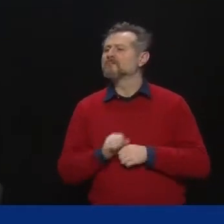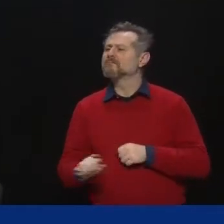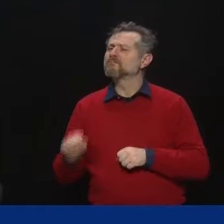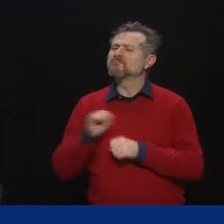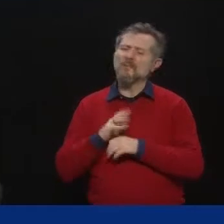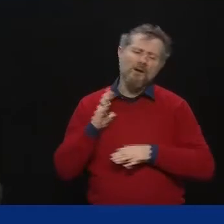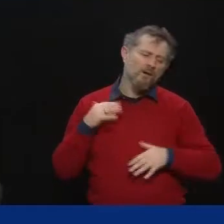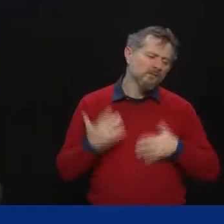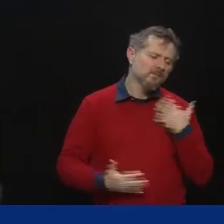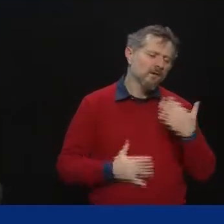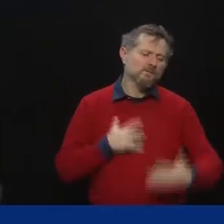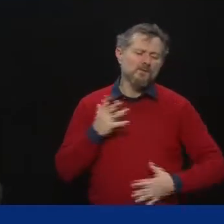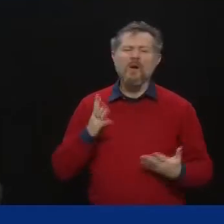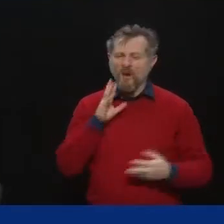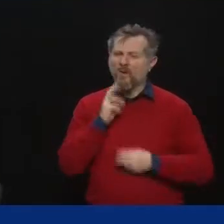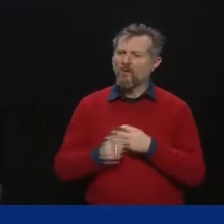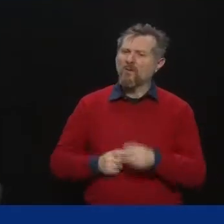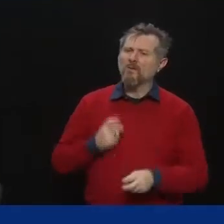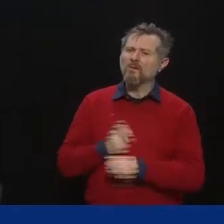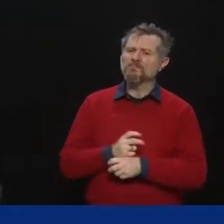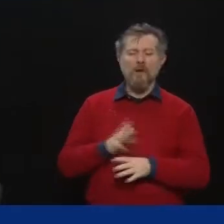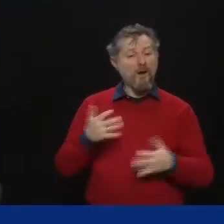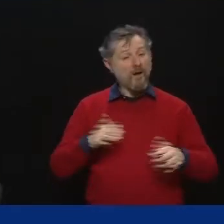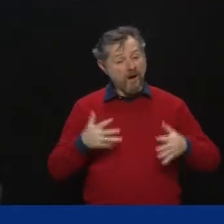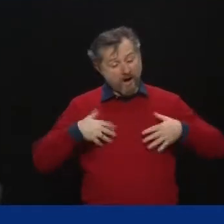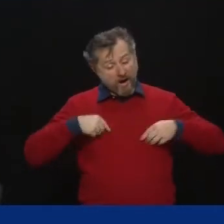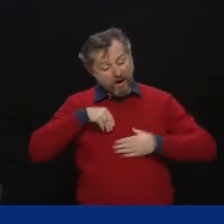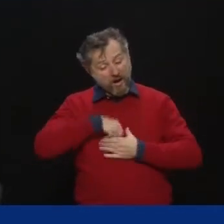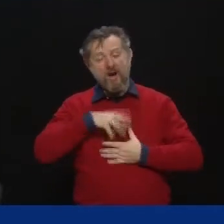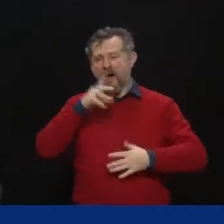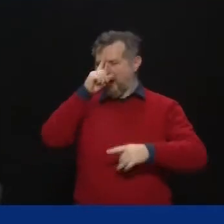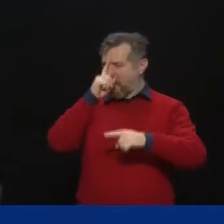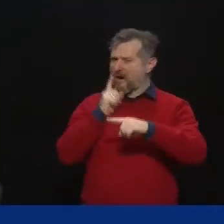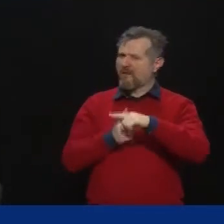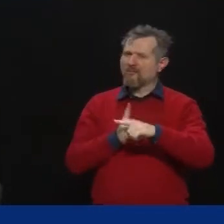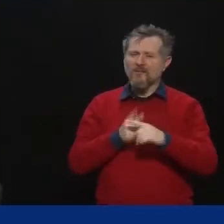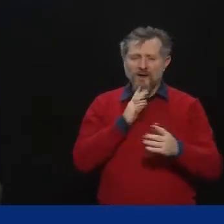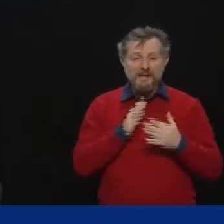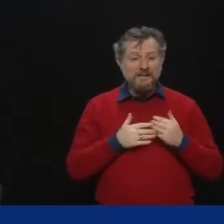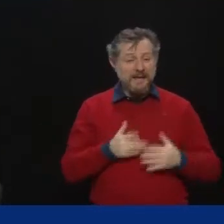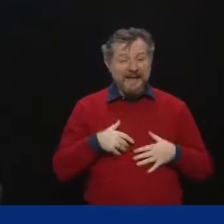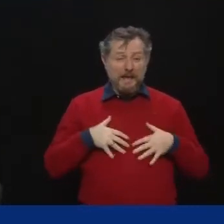STAFF, THE HEAD OF THE HOSPITAL AS WELL AS A LOT OF NURSES. THESE INDIVIDUALS ARE JUST INCREDIBLE. THEY'RE TIRED. THEY HAVE BEEN WORKING SO HARD,